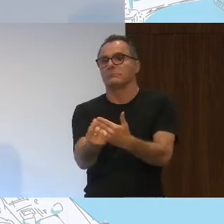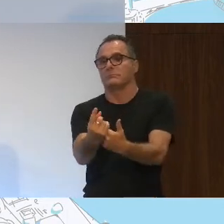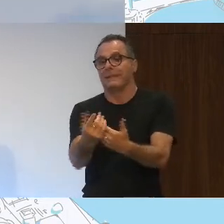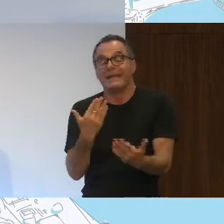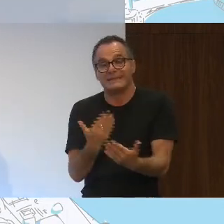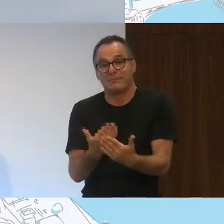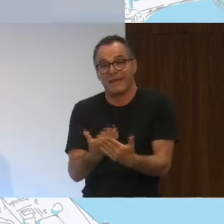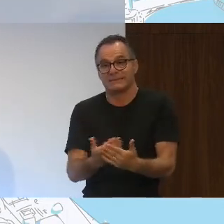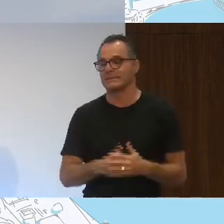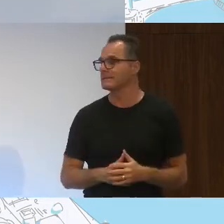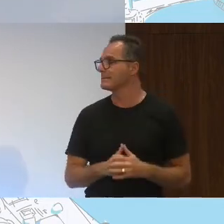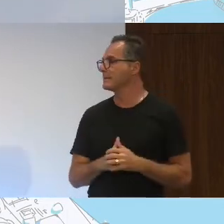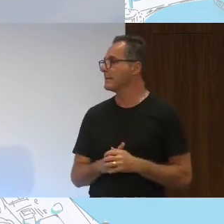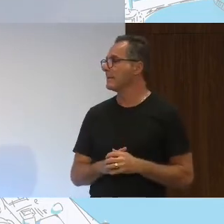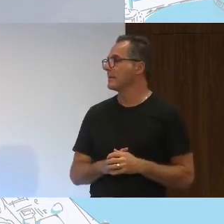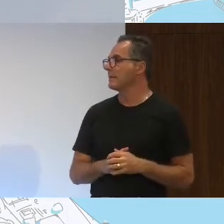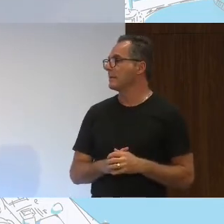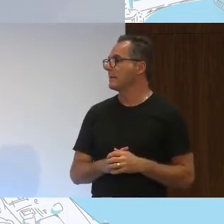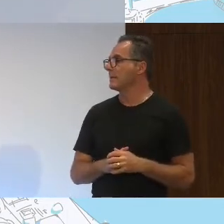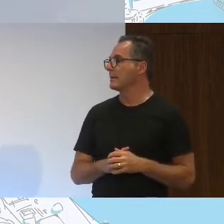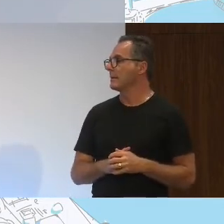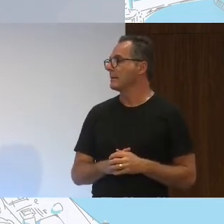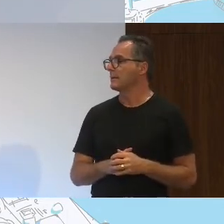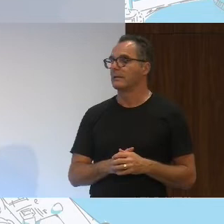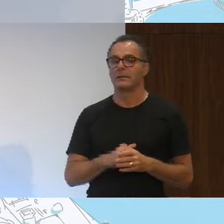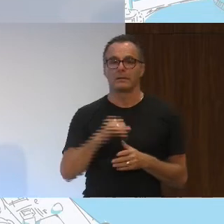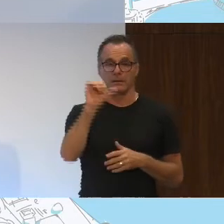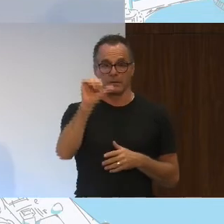Thank you. Right. And a Botox related question.